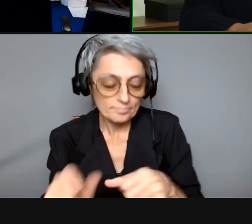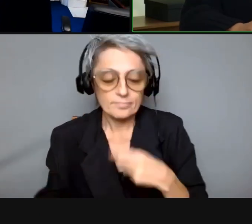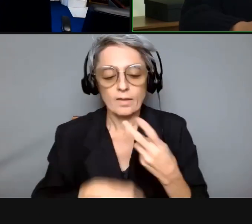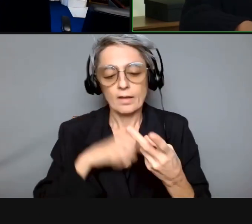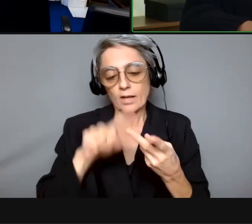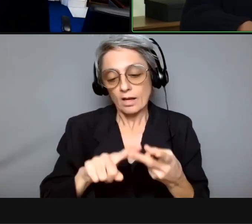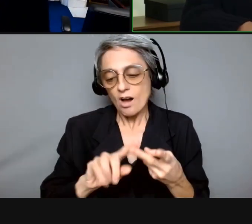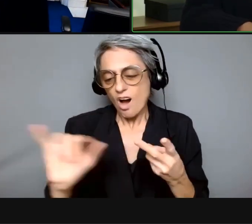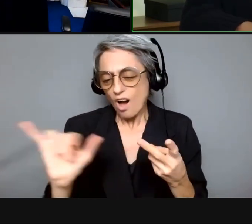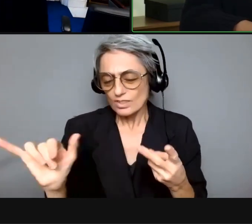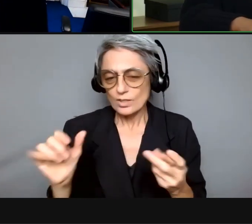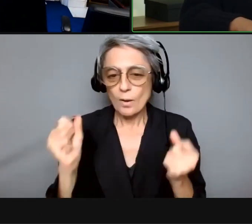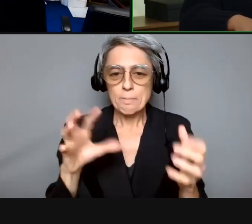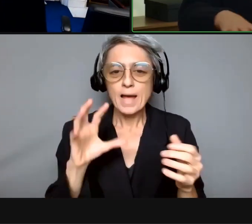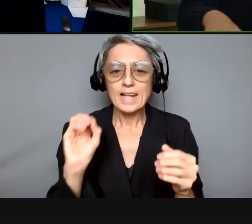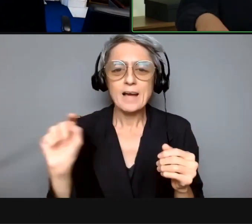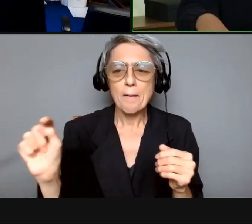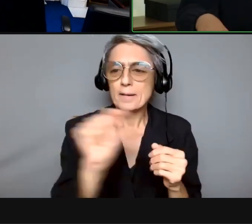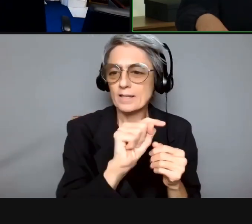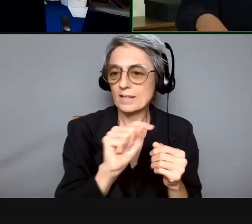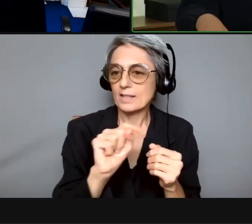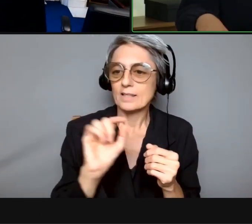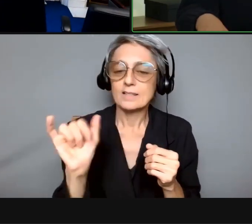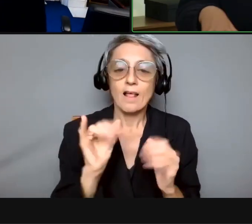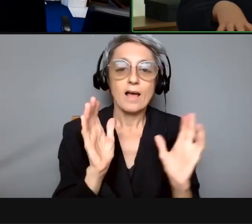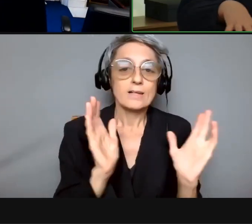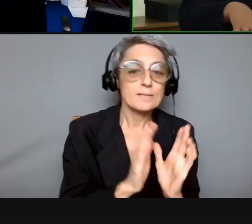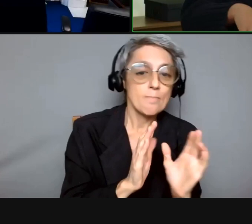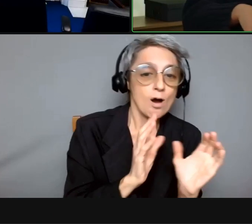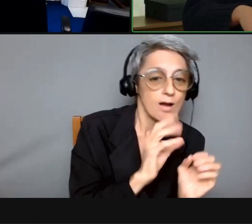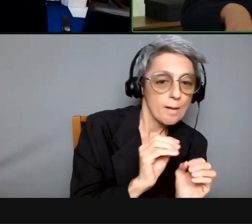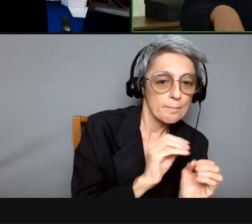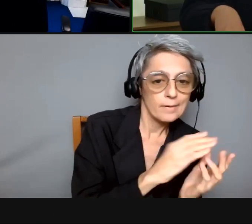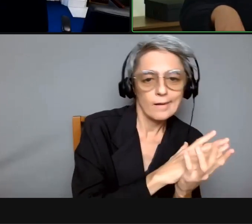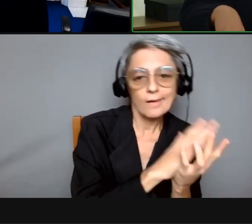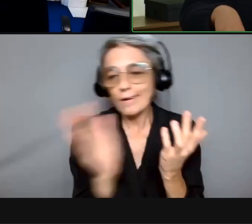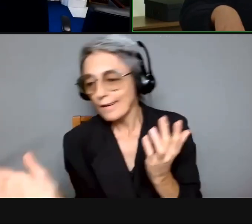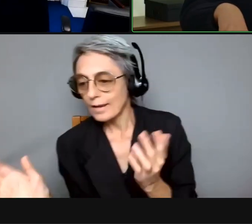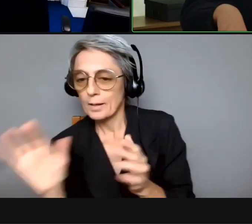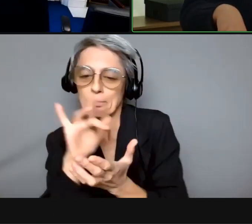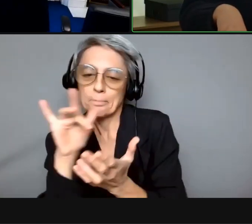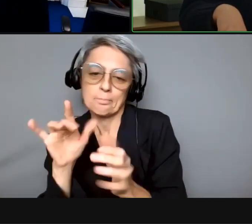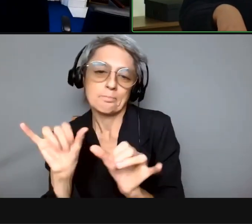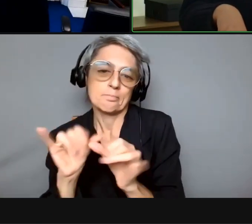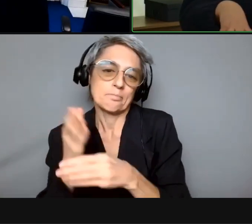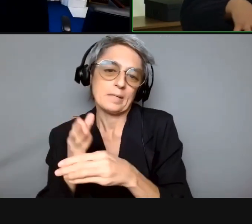especially the small to midsize companies, it's not a matter of not wanting to do it.